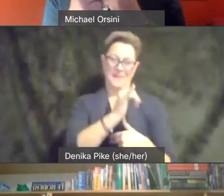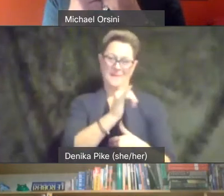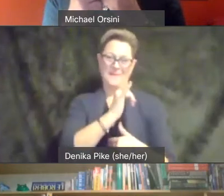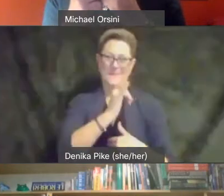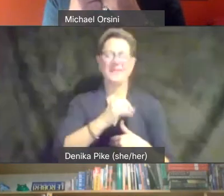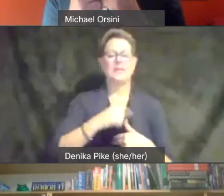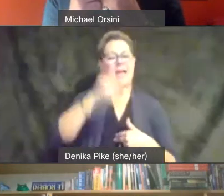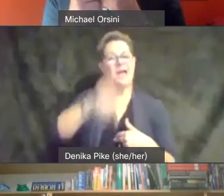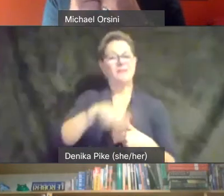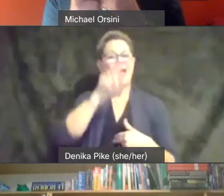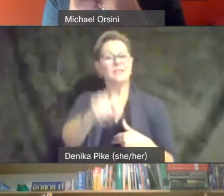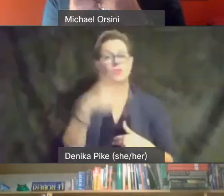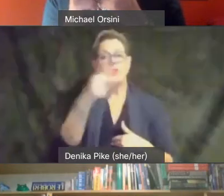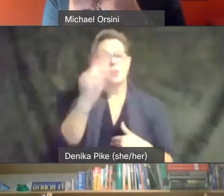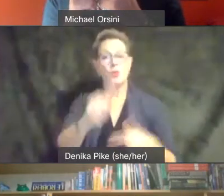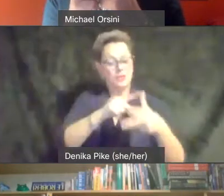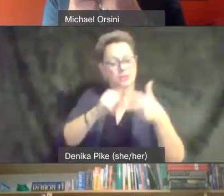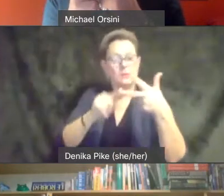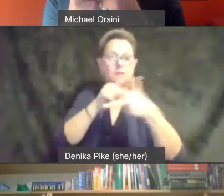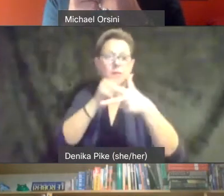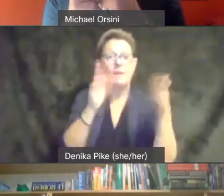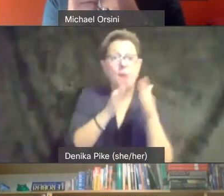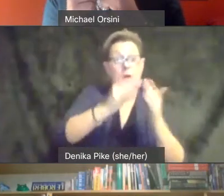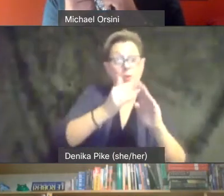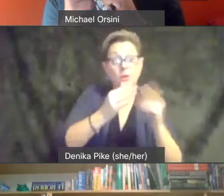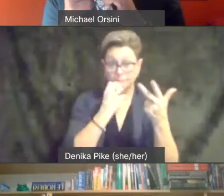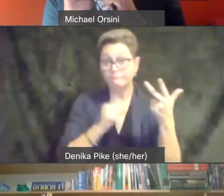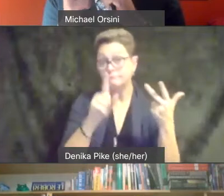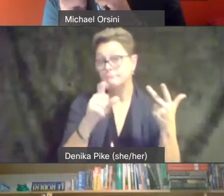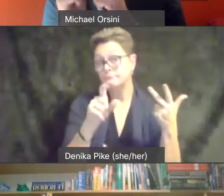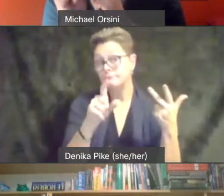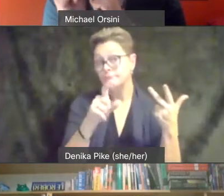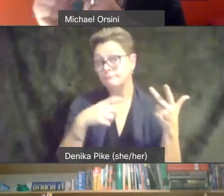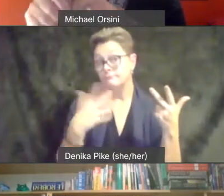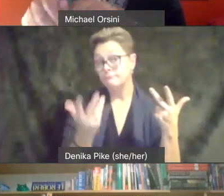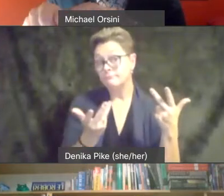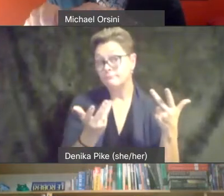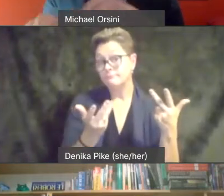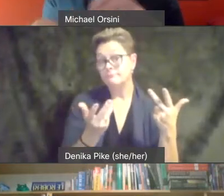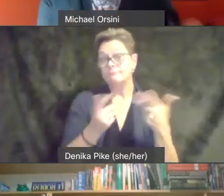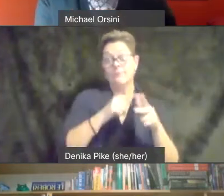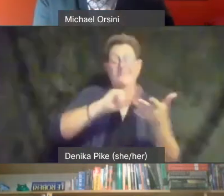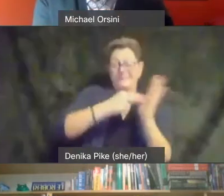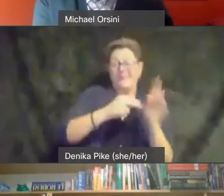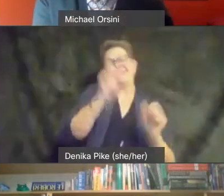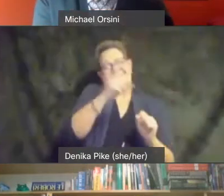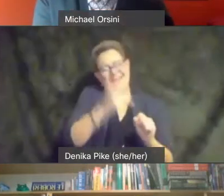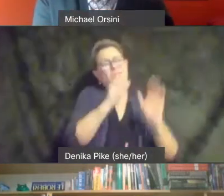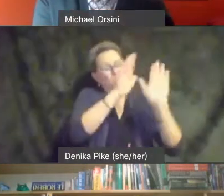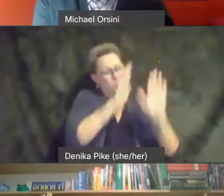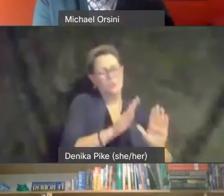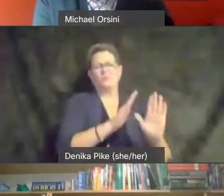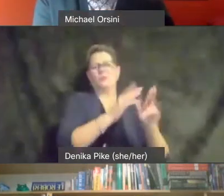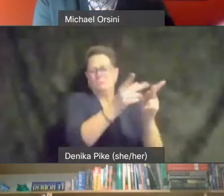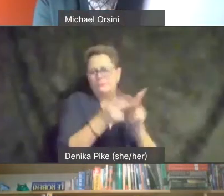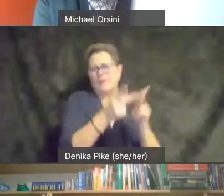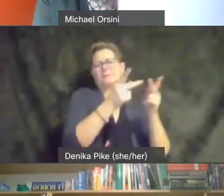Do we value rural places. Not only in what they can provide to non rural people as an extractive sorts of resource, which they historically have been whether through.